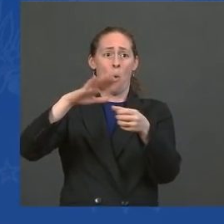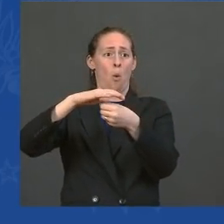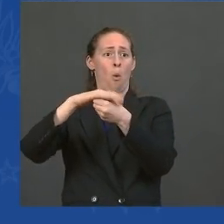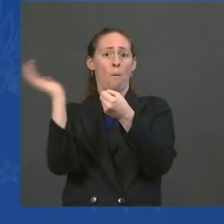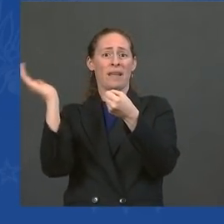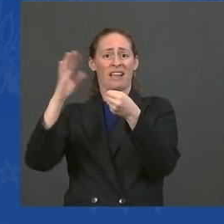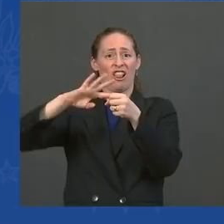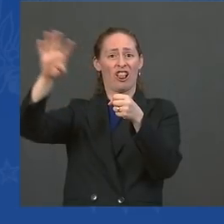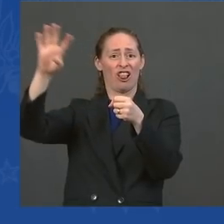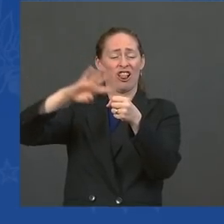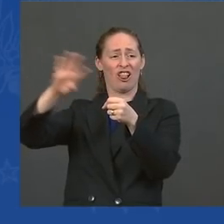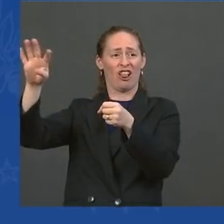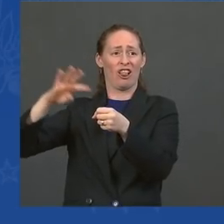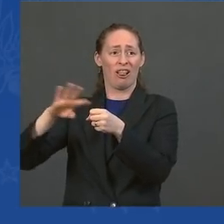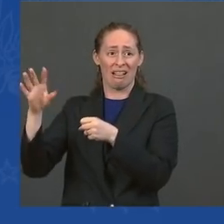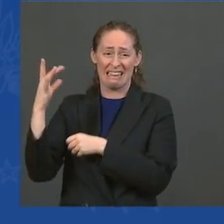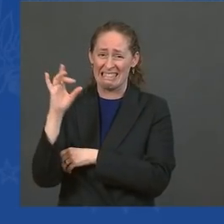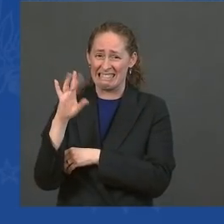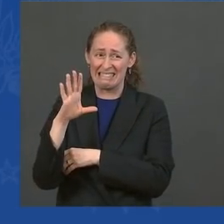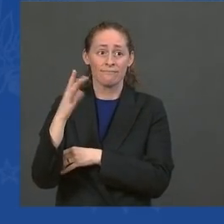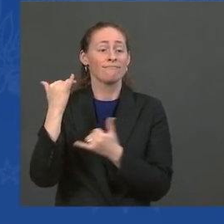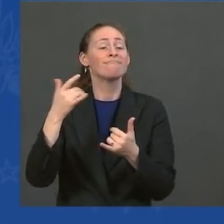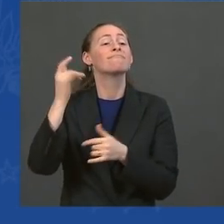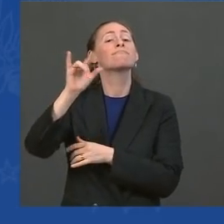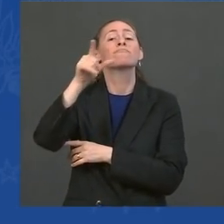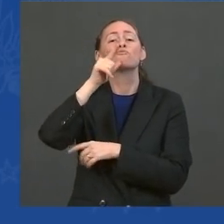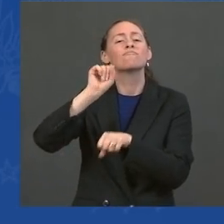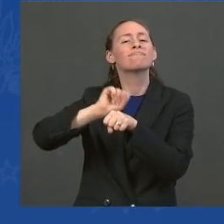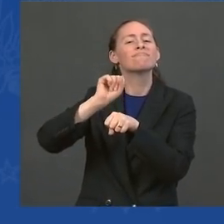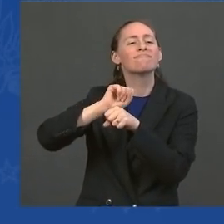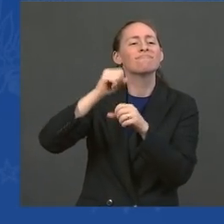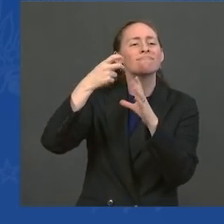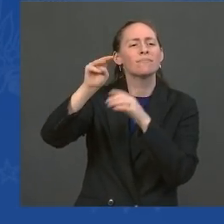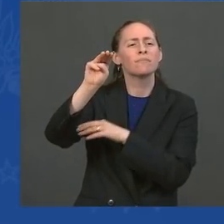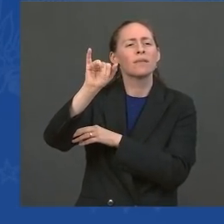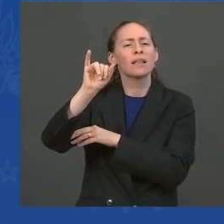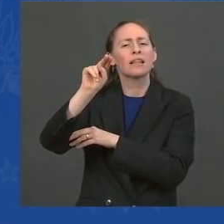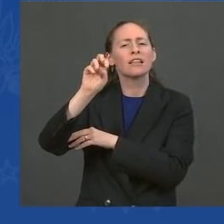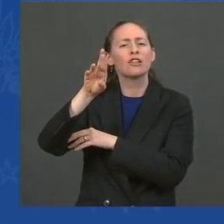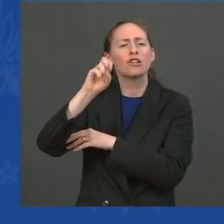The miners and the people who dug those wells, they'll get paid the same amount of money to cap them now.